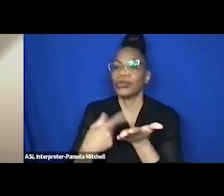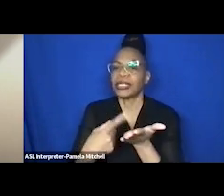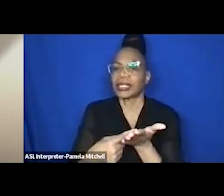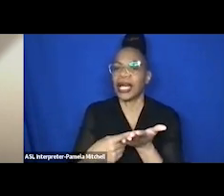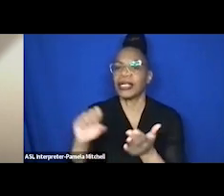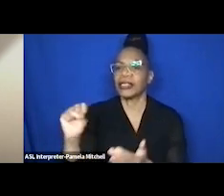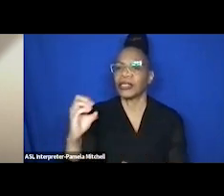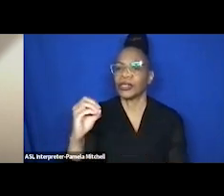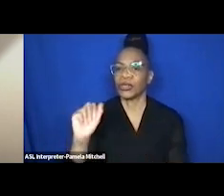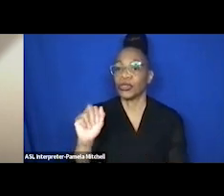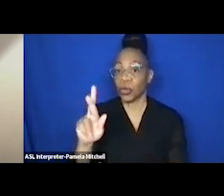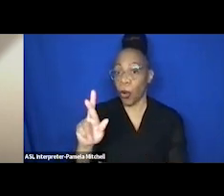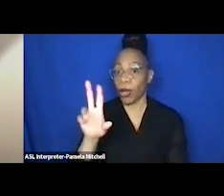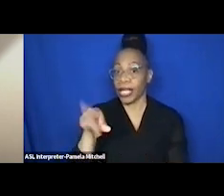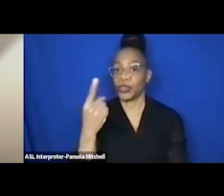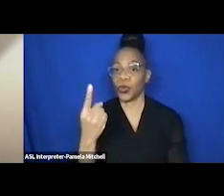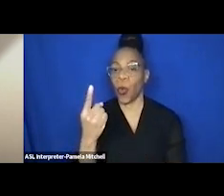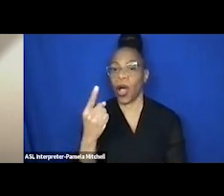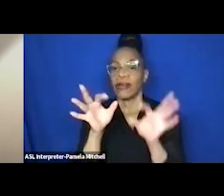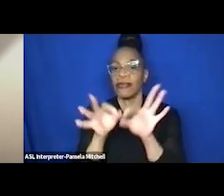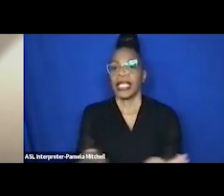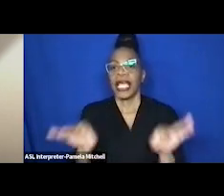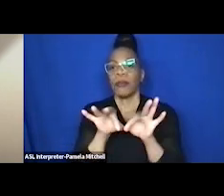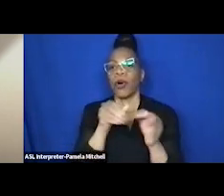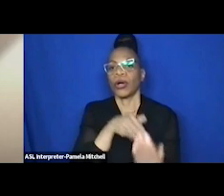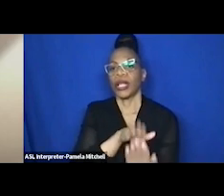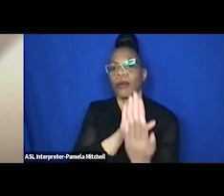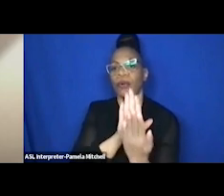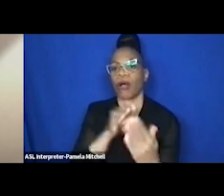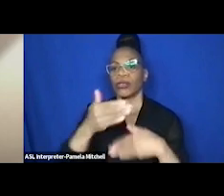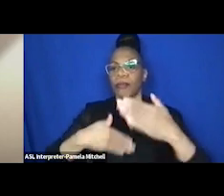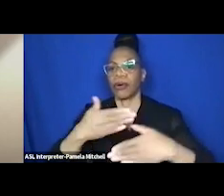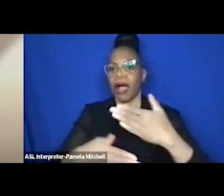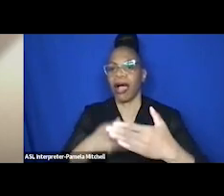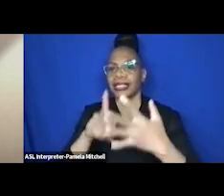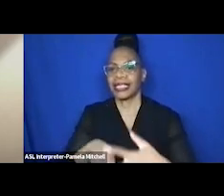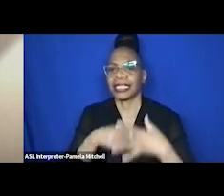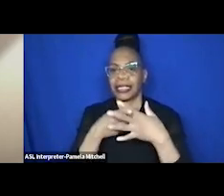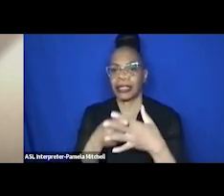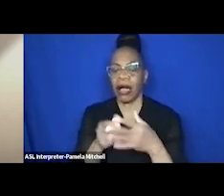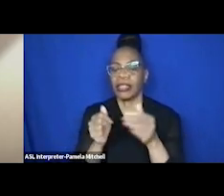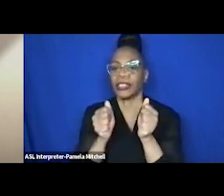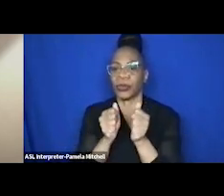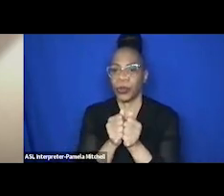One of the key ways that this process started within the Ozarks Alliance to end homelessness was